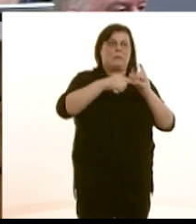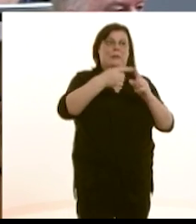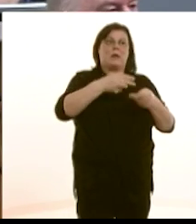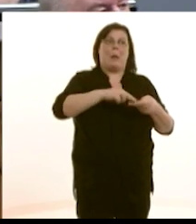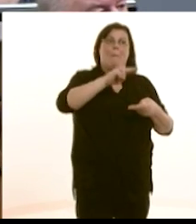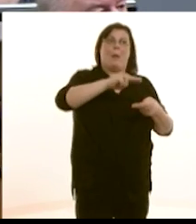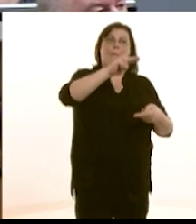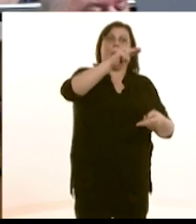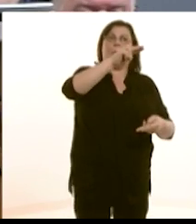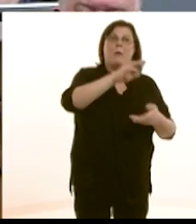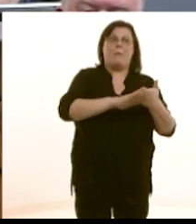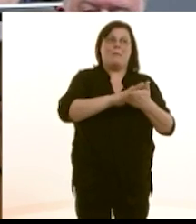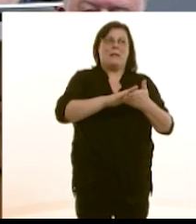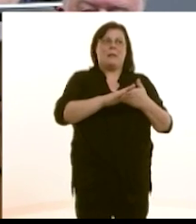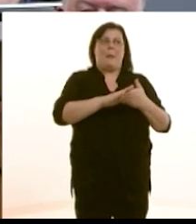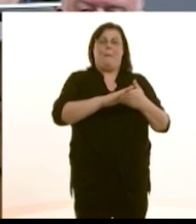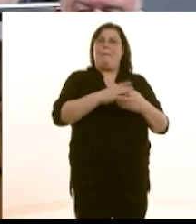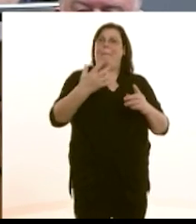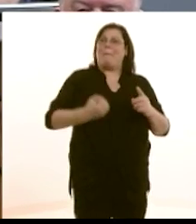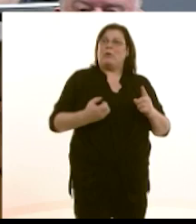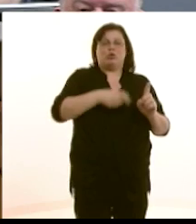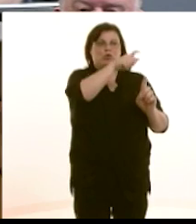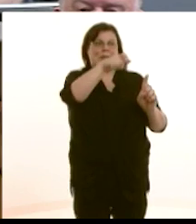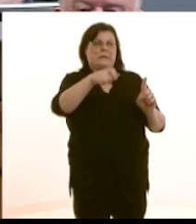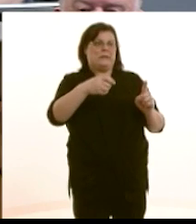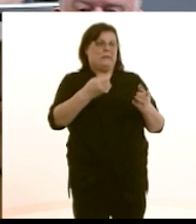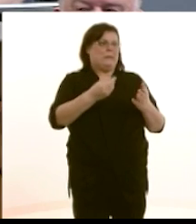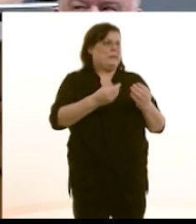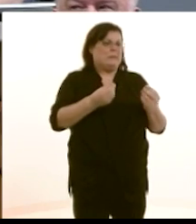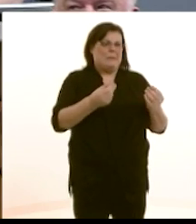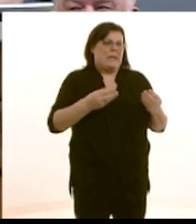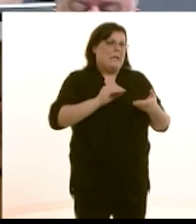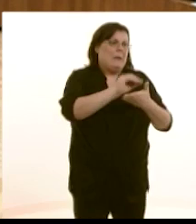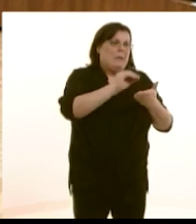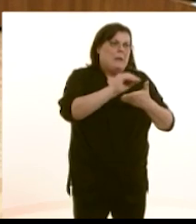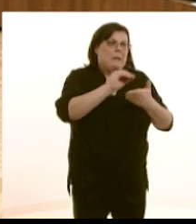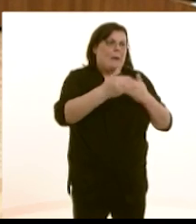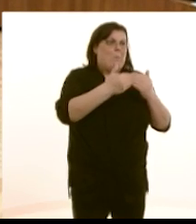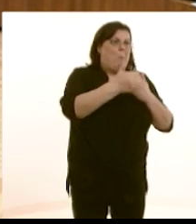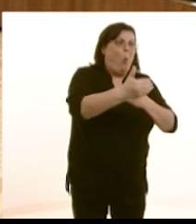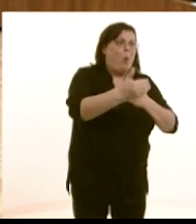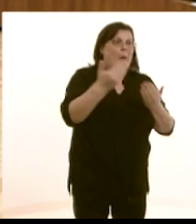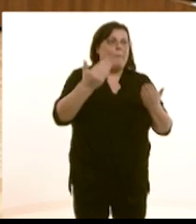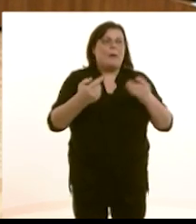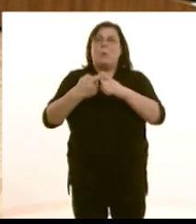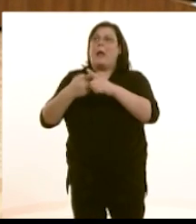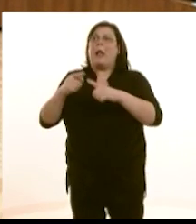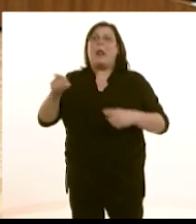That has left pensioners hundreds of pounds worse off under your Government than under a Government in England that has frozen council tax.